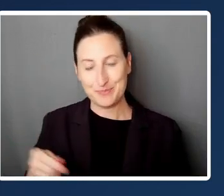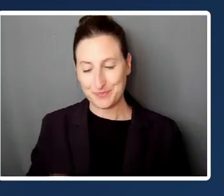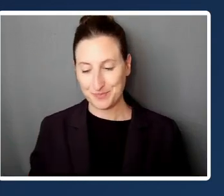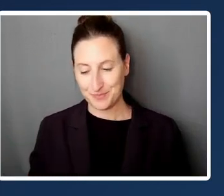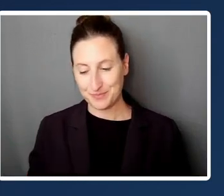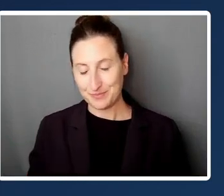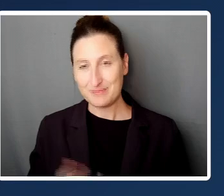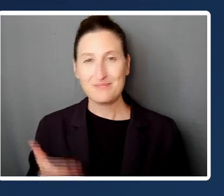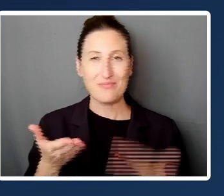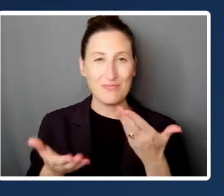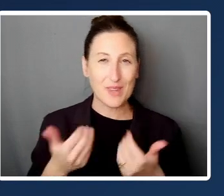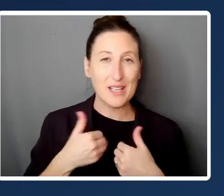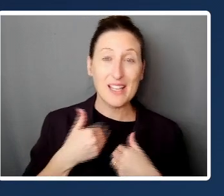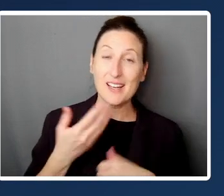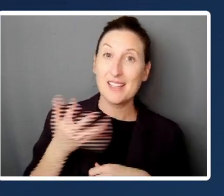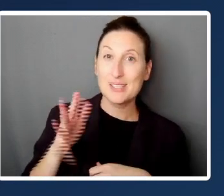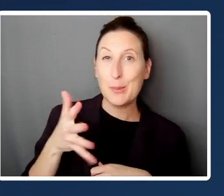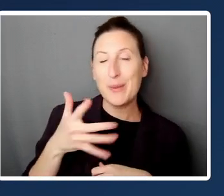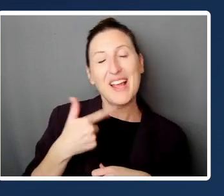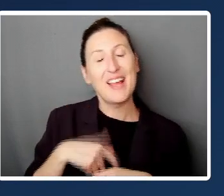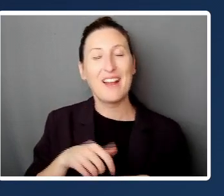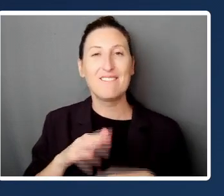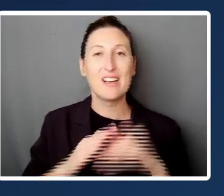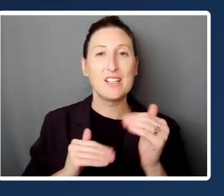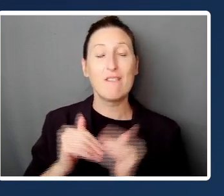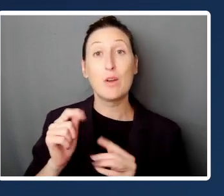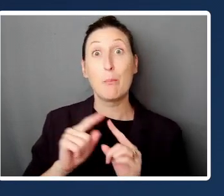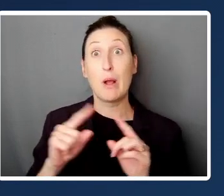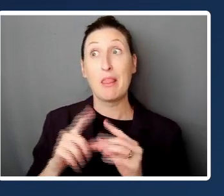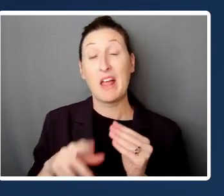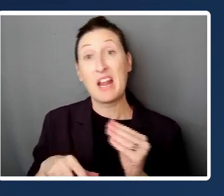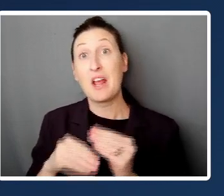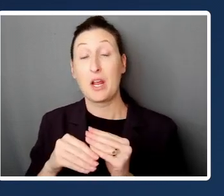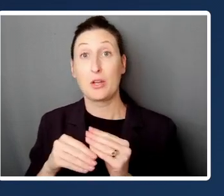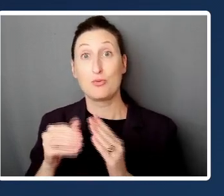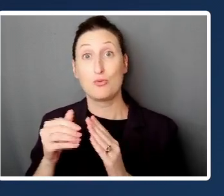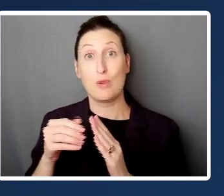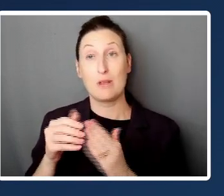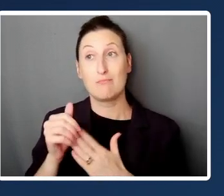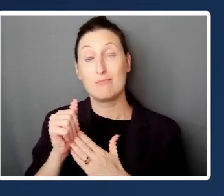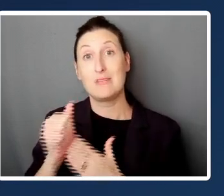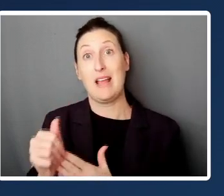that extra polish or process or guidance maybe got you into the recliner section. So, thank